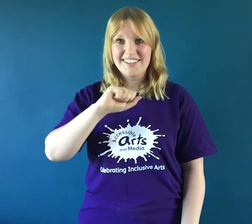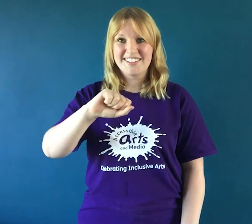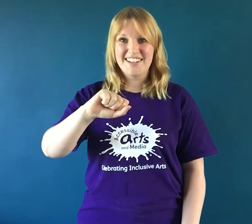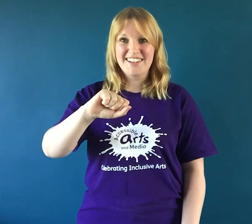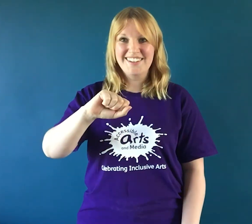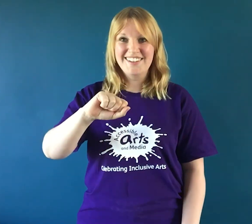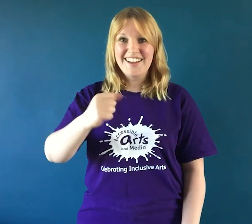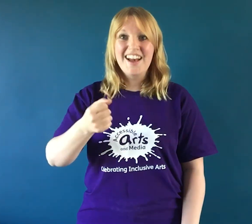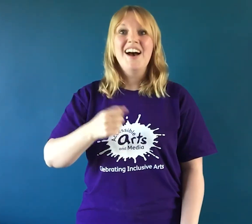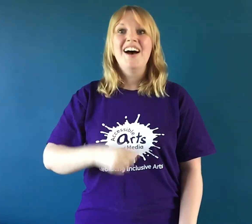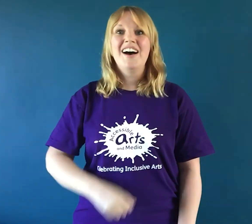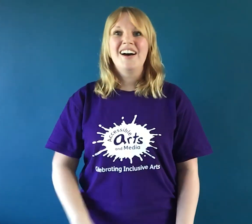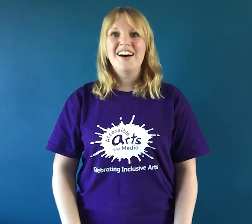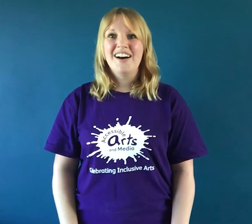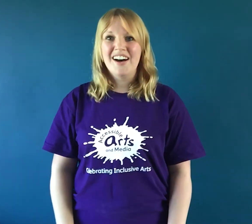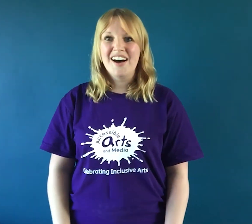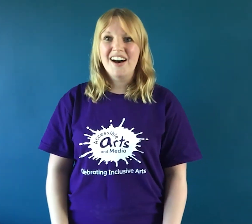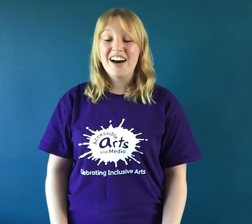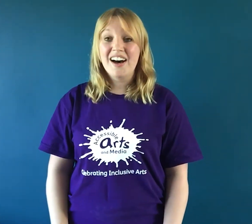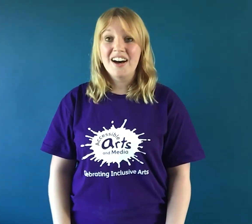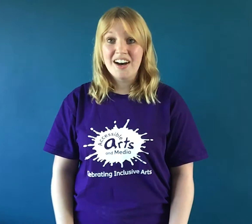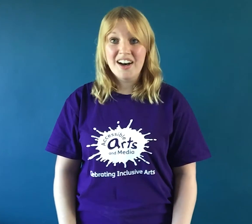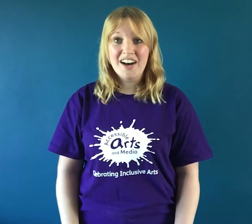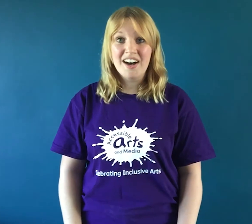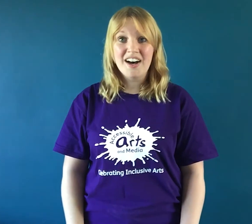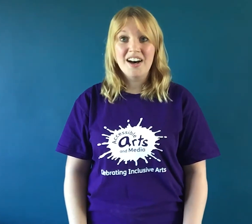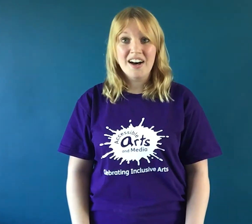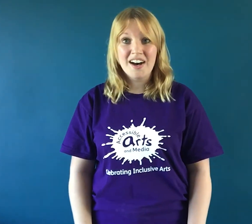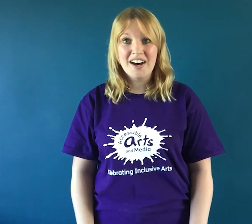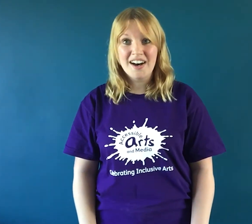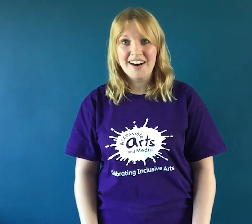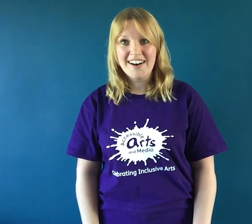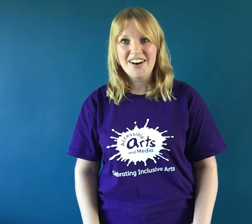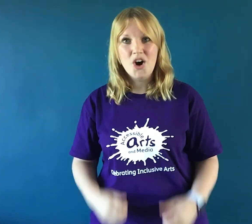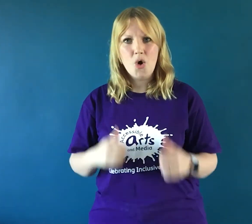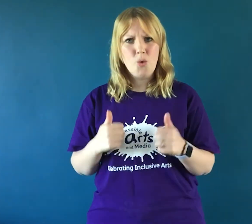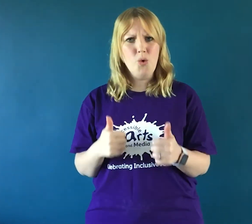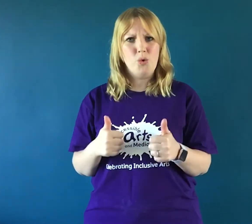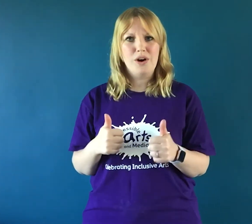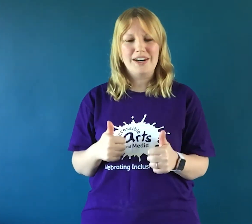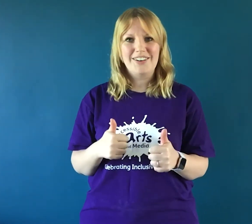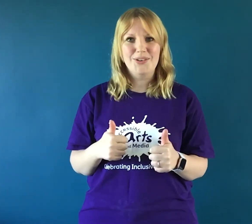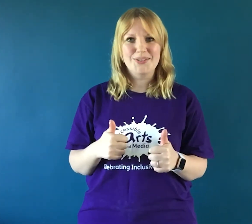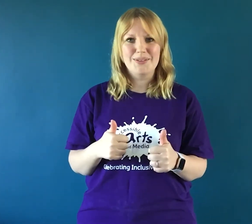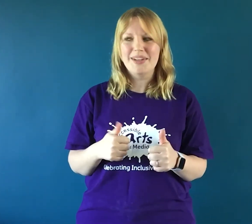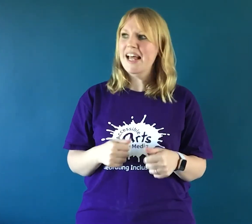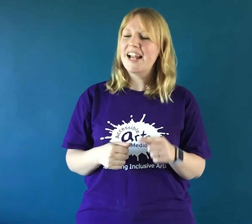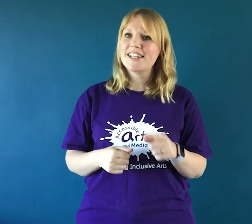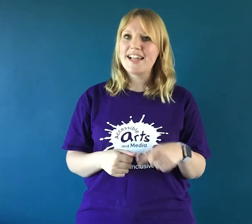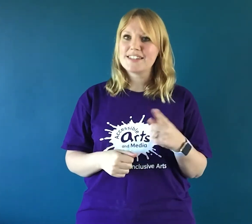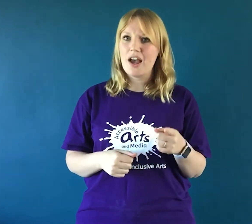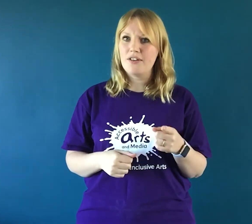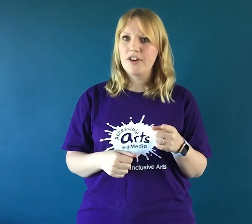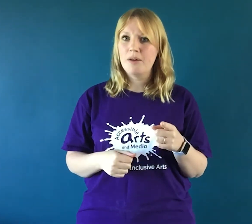Your turn. Ah, ah, ah, ah. Awesome let’s go from